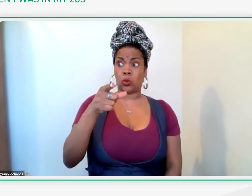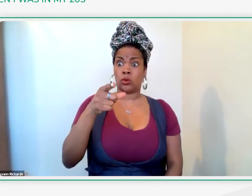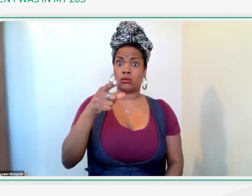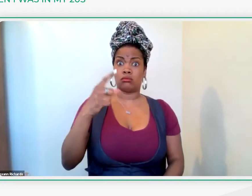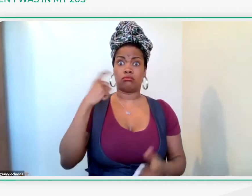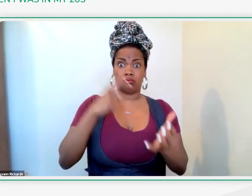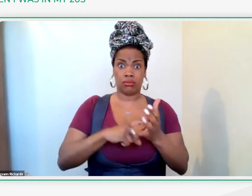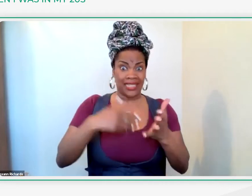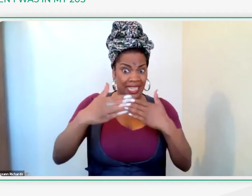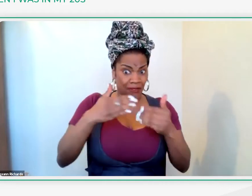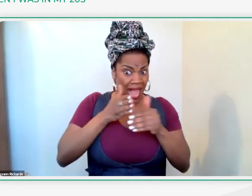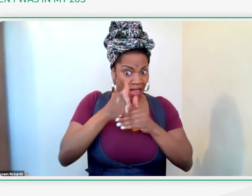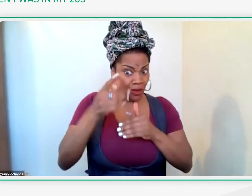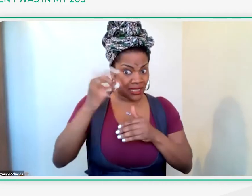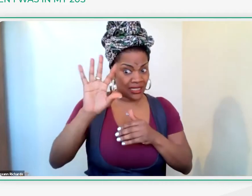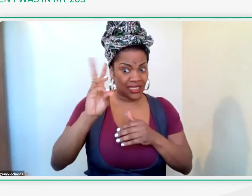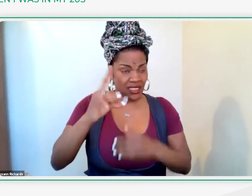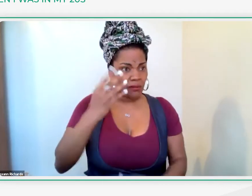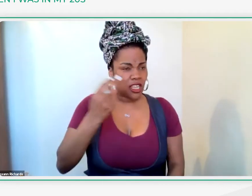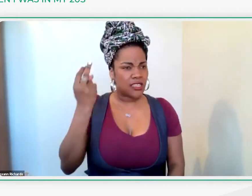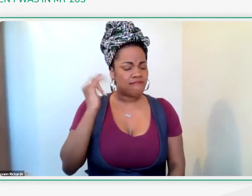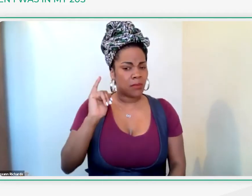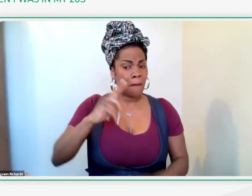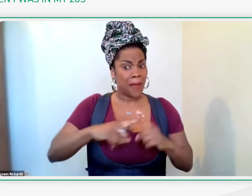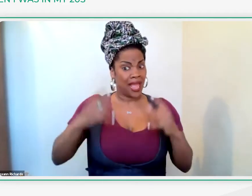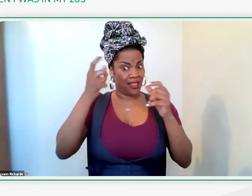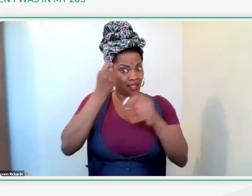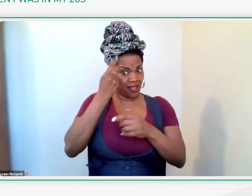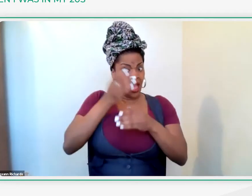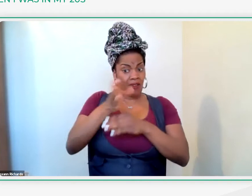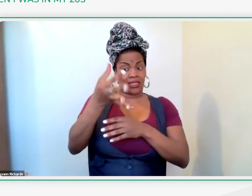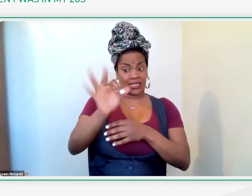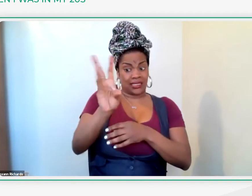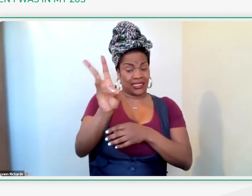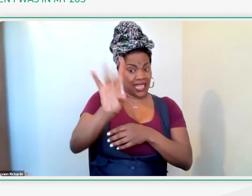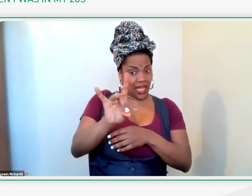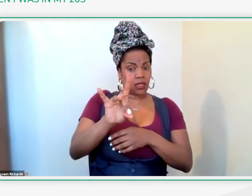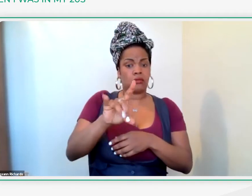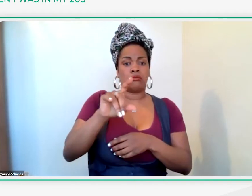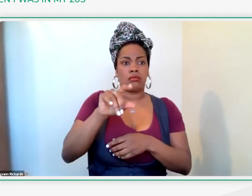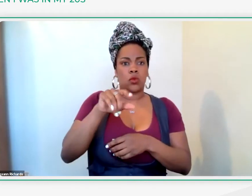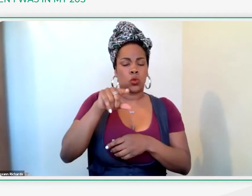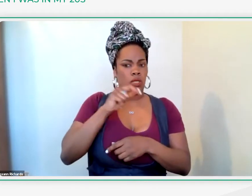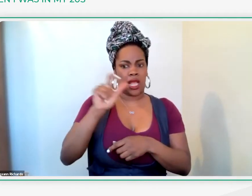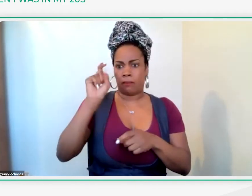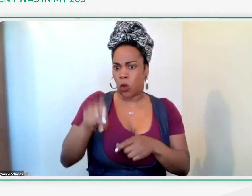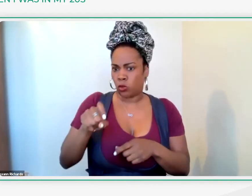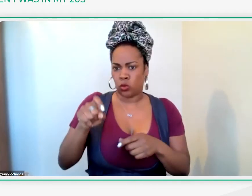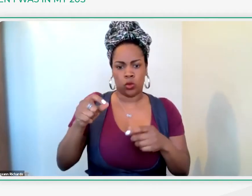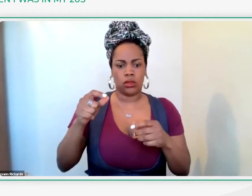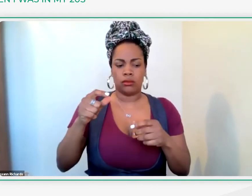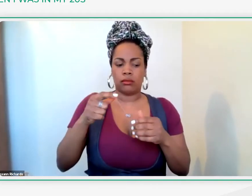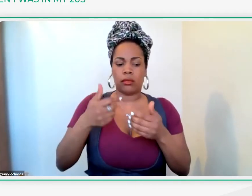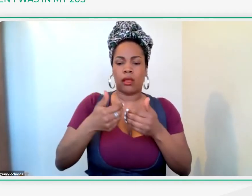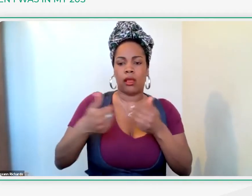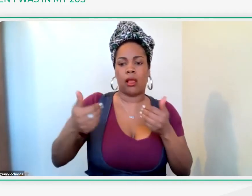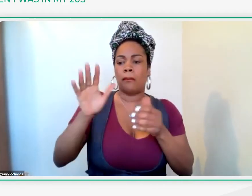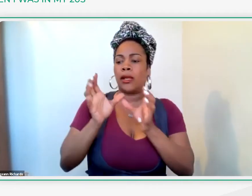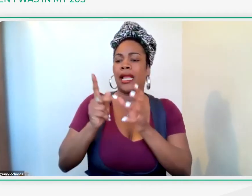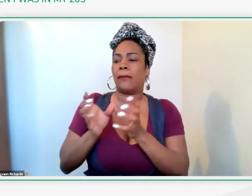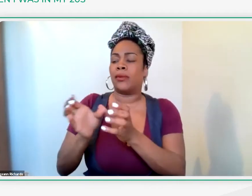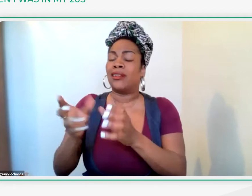So, if even after '68 things have been happening,